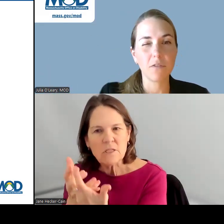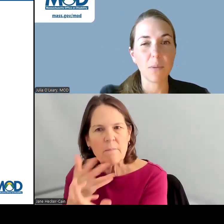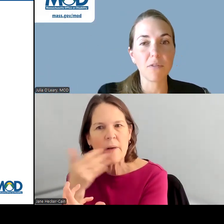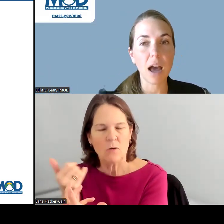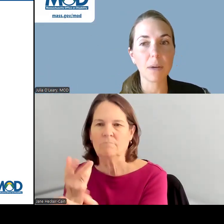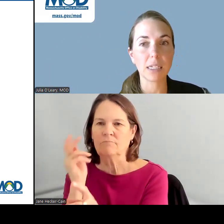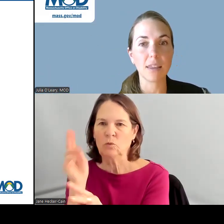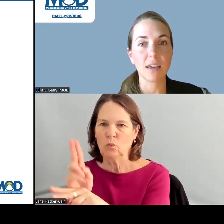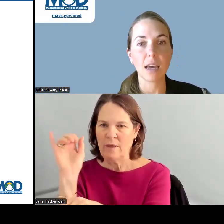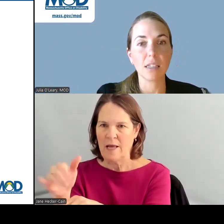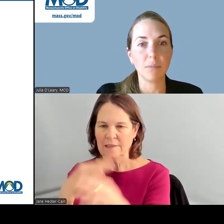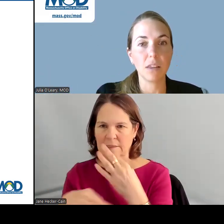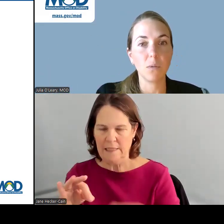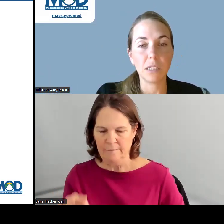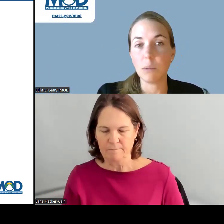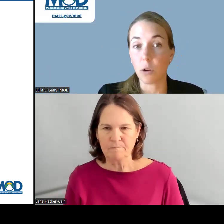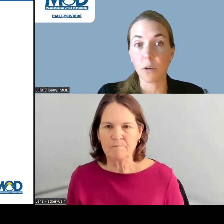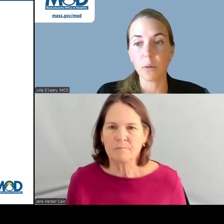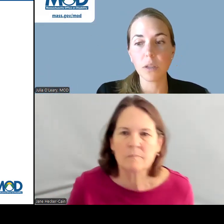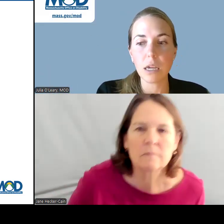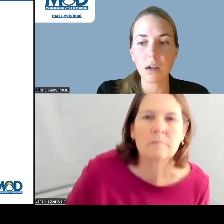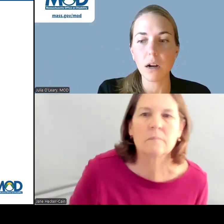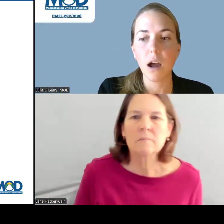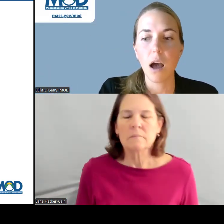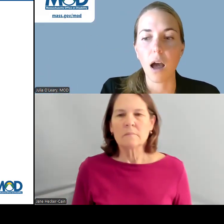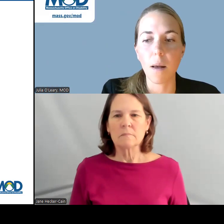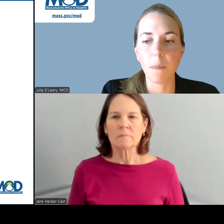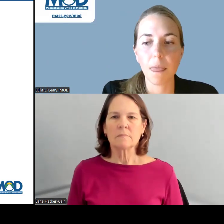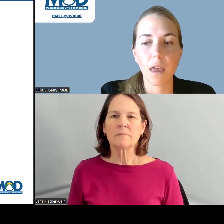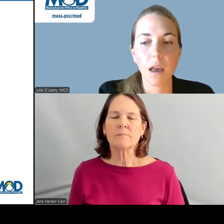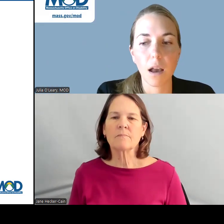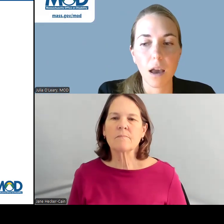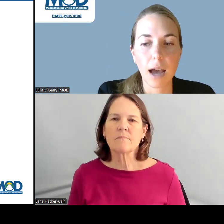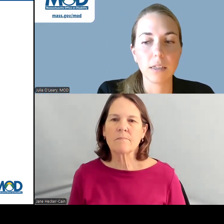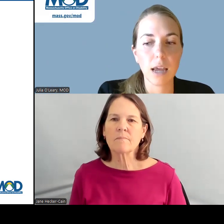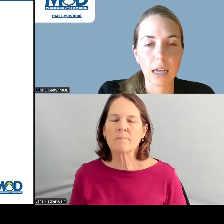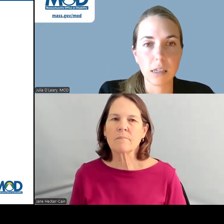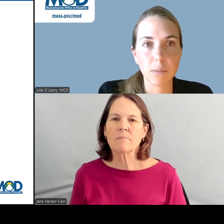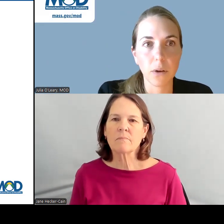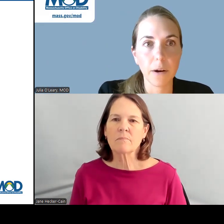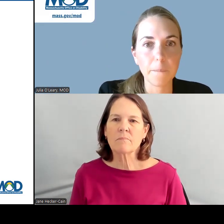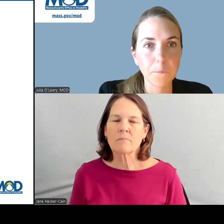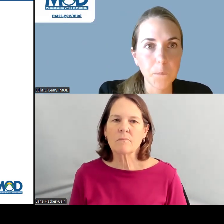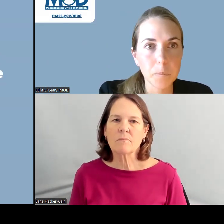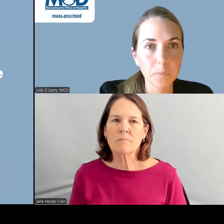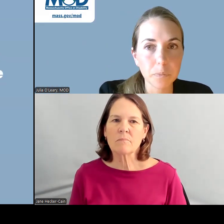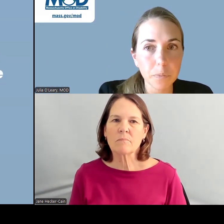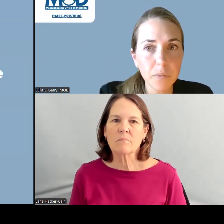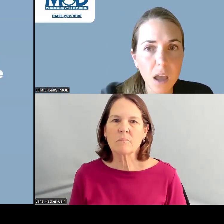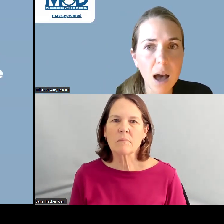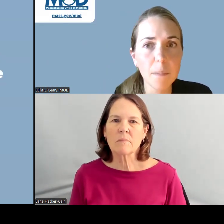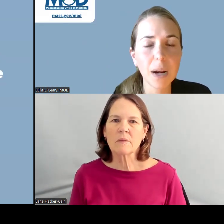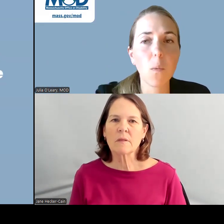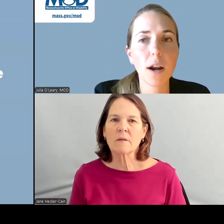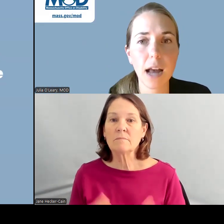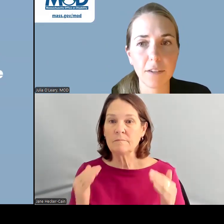We'll talk about kind of the flip of that, because I think that's something we see more frequently here as the employer.